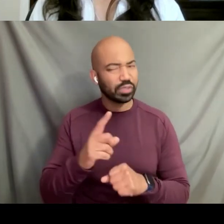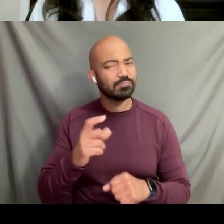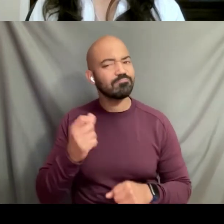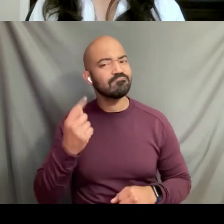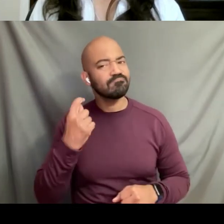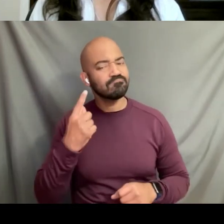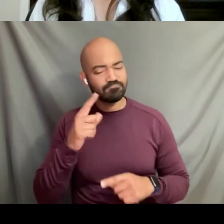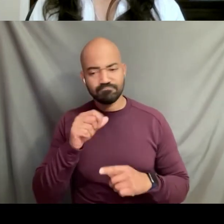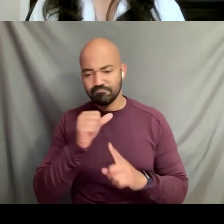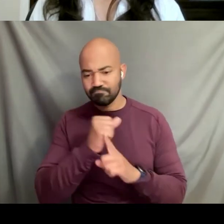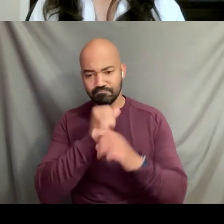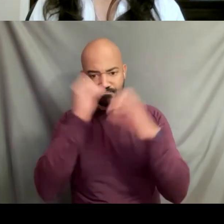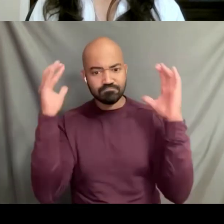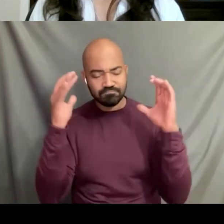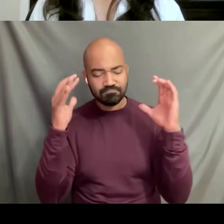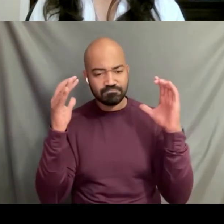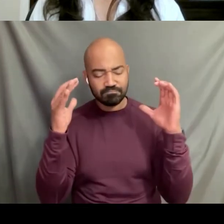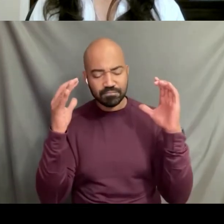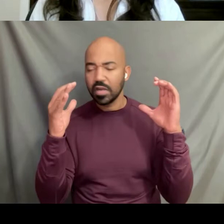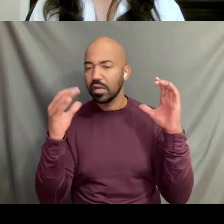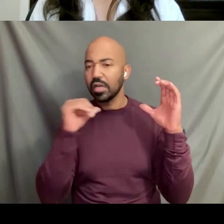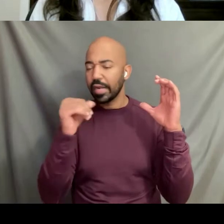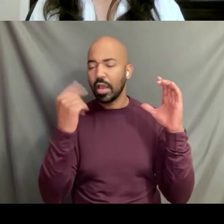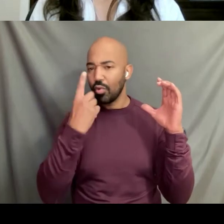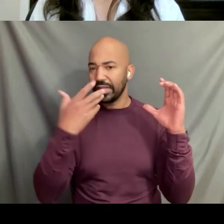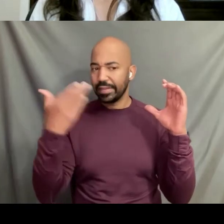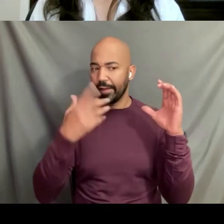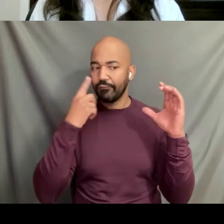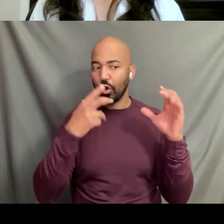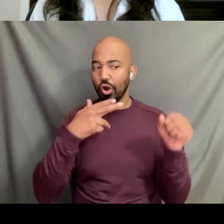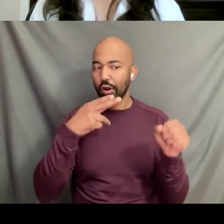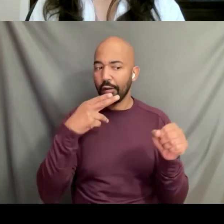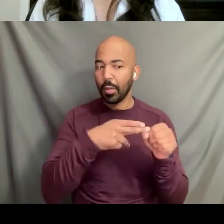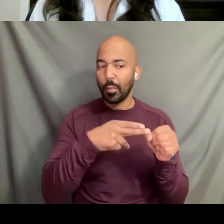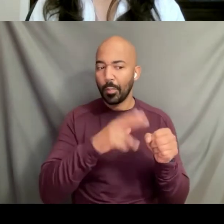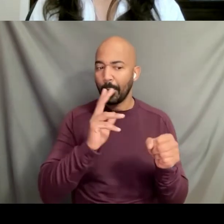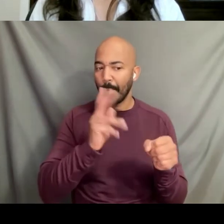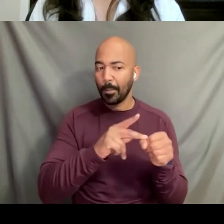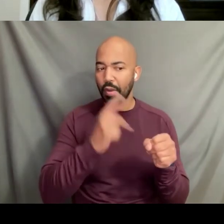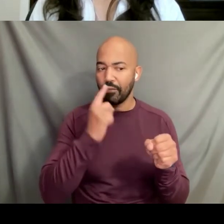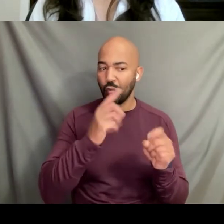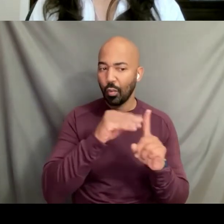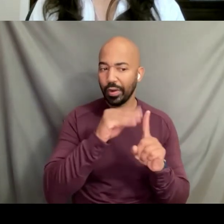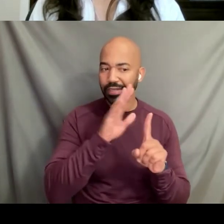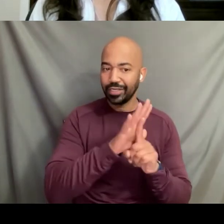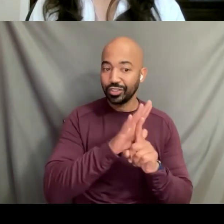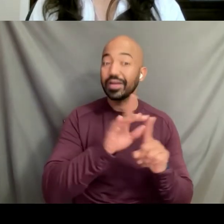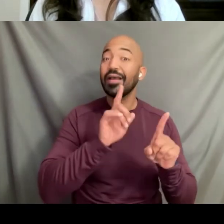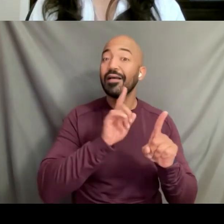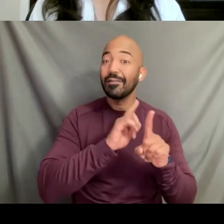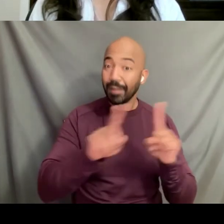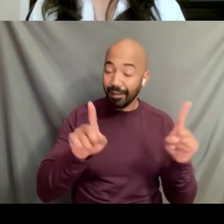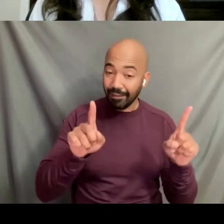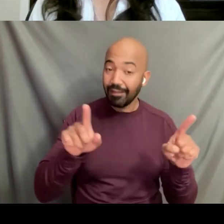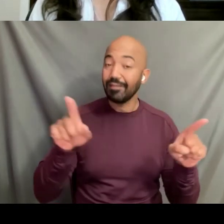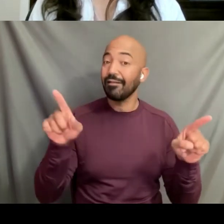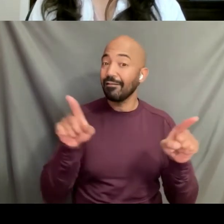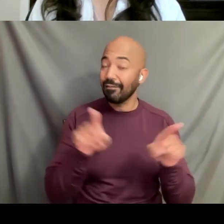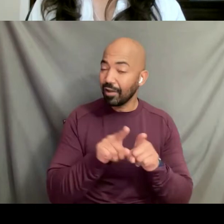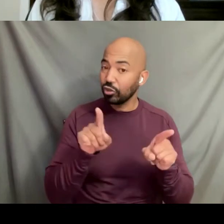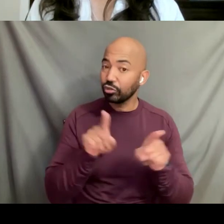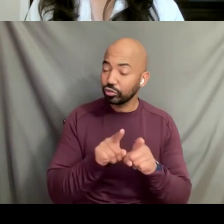to participate or to attend the orientation, but ensure that we are carried along, we belong, we